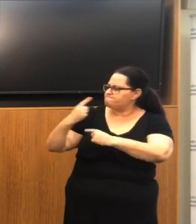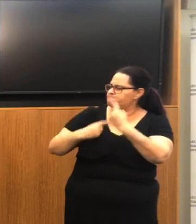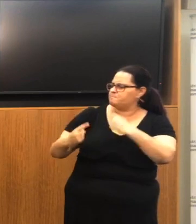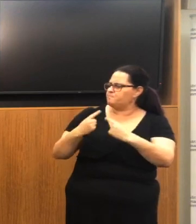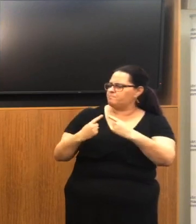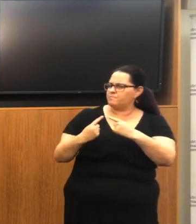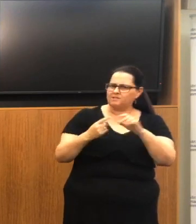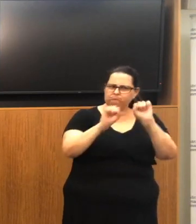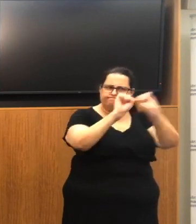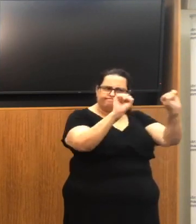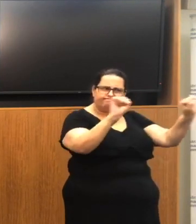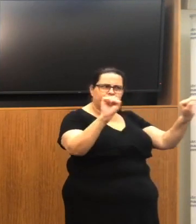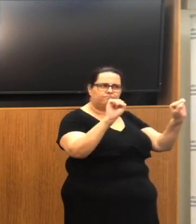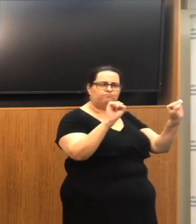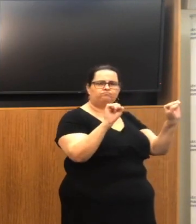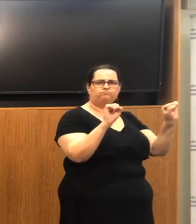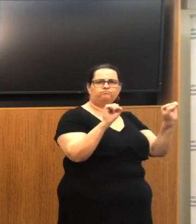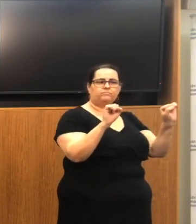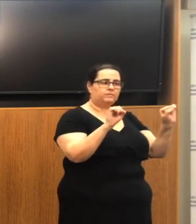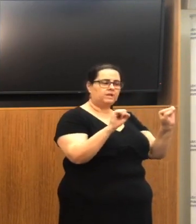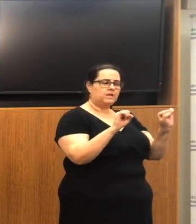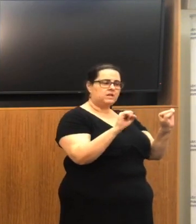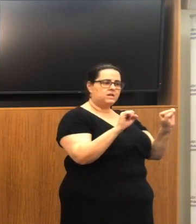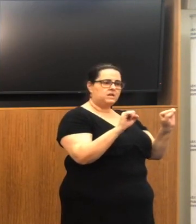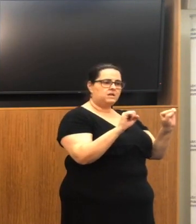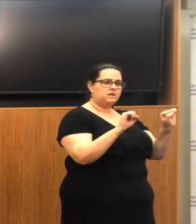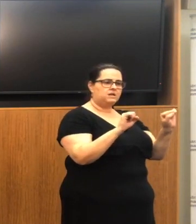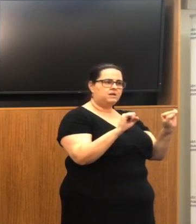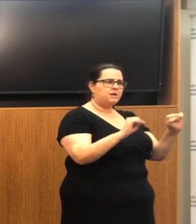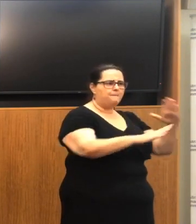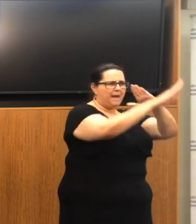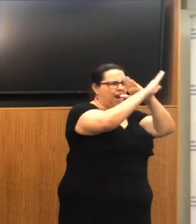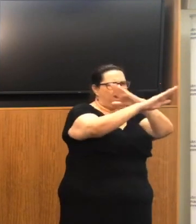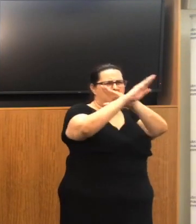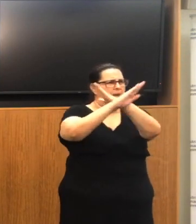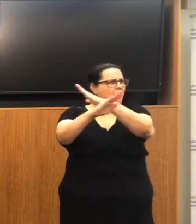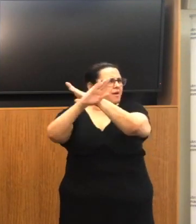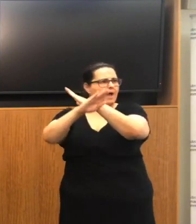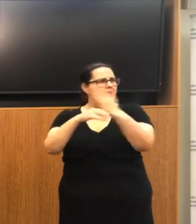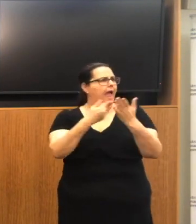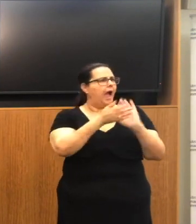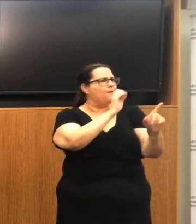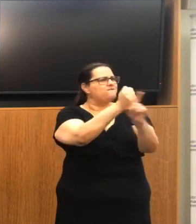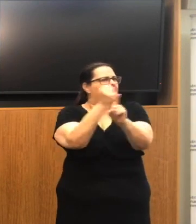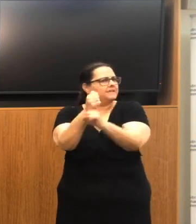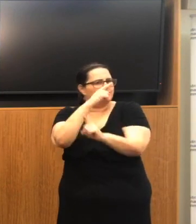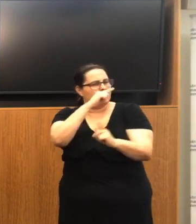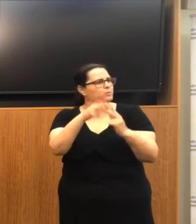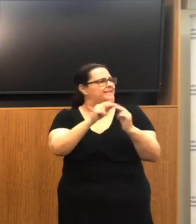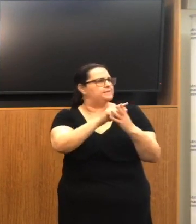of the systemic impact of those barriers is. What is that system and impact?